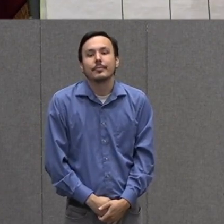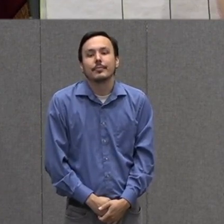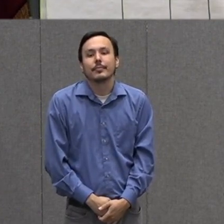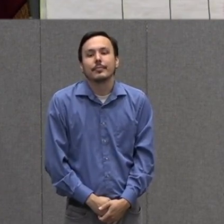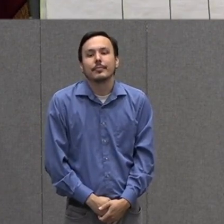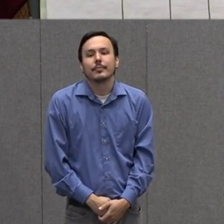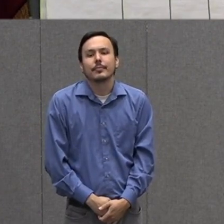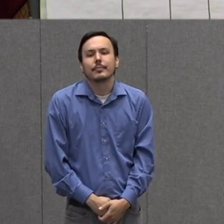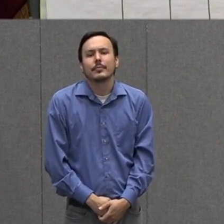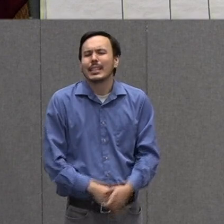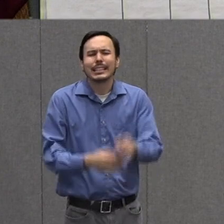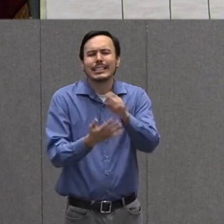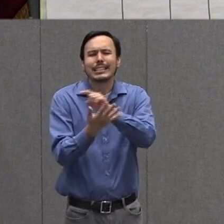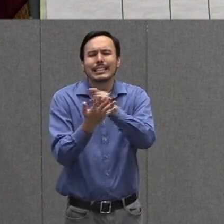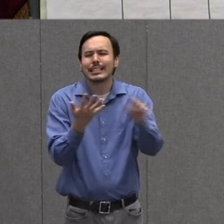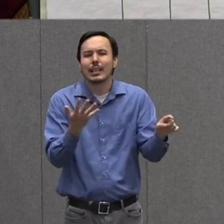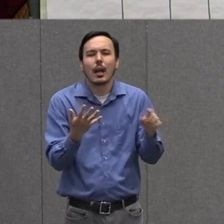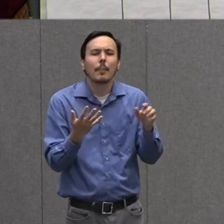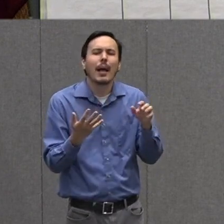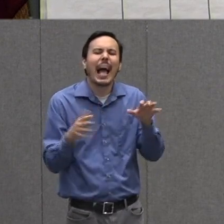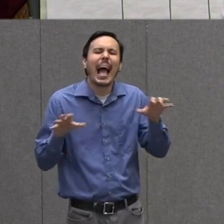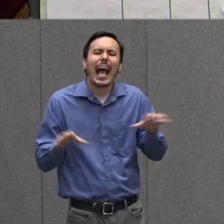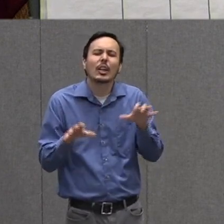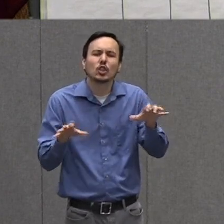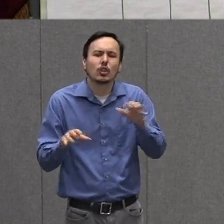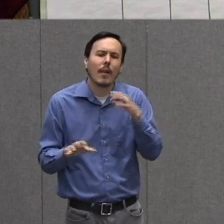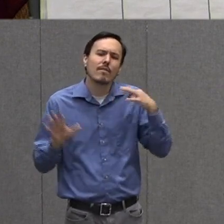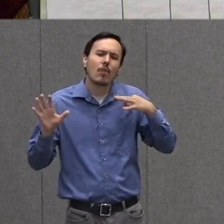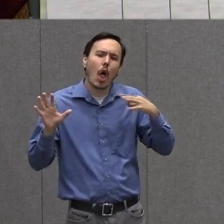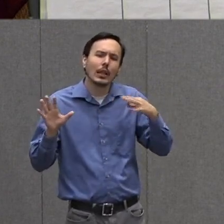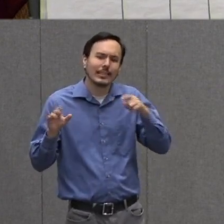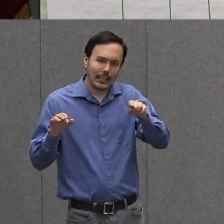What are some things that volunteers do? Do you remember from our poem?